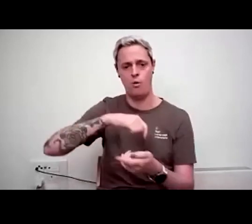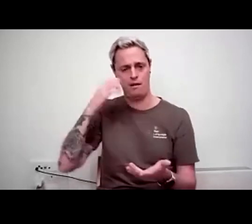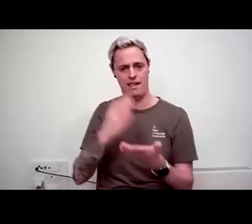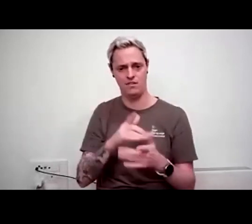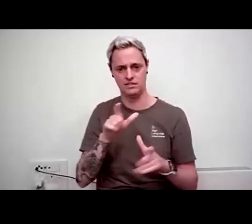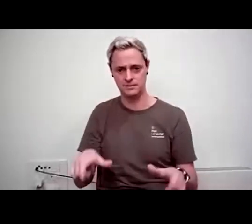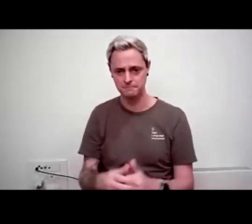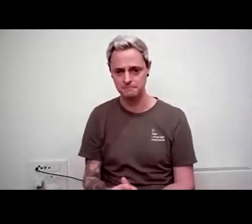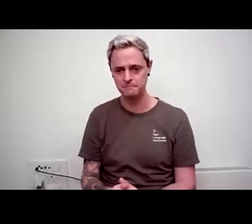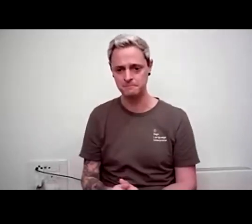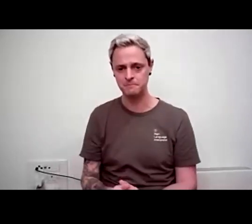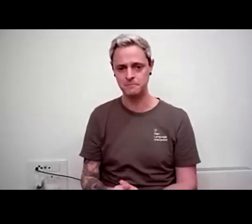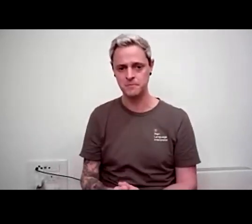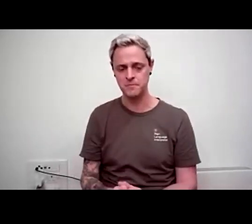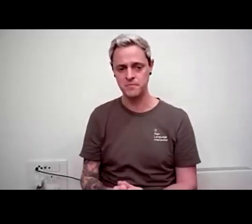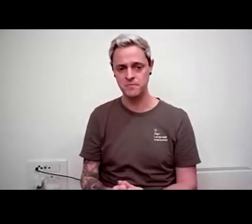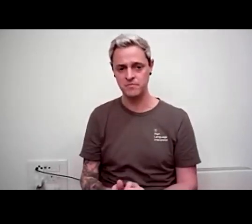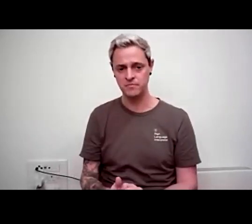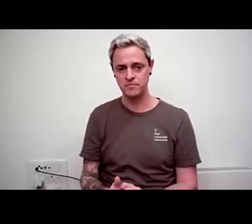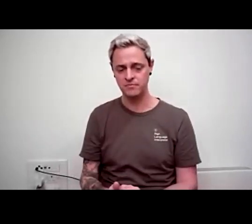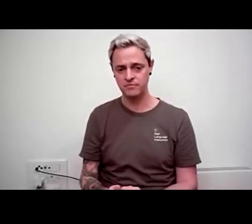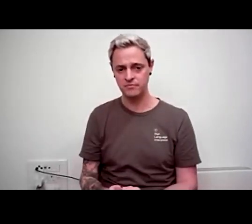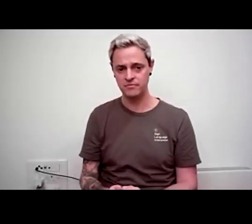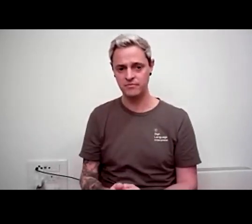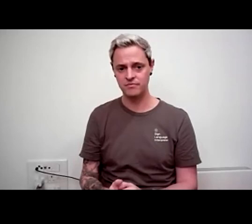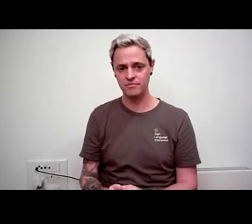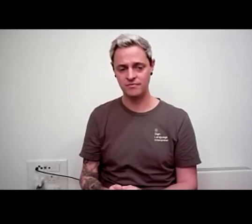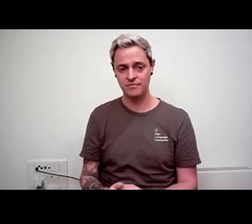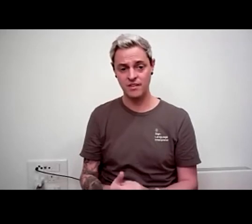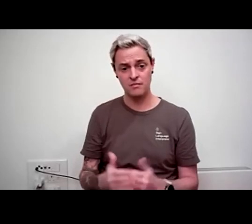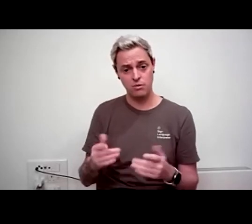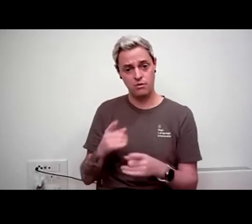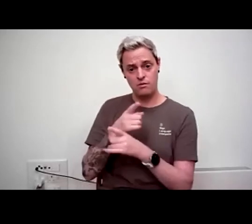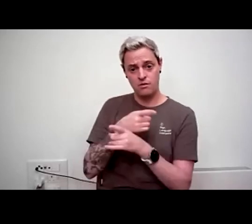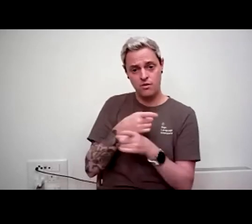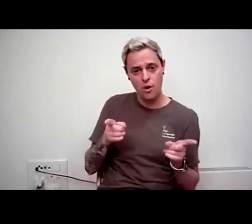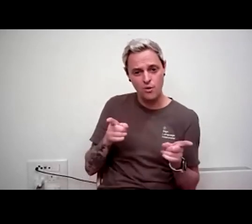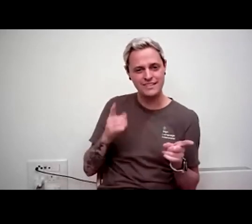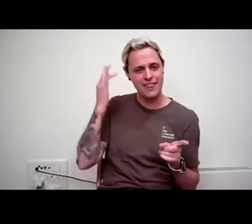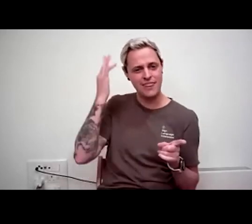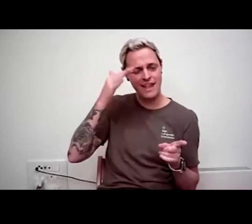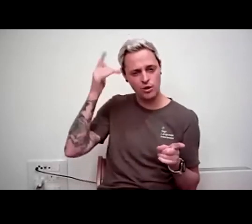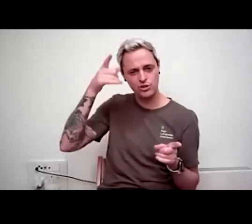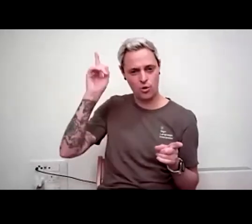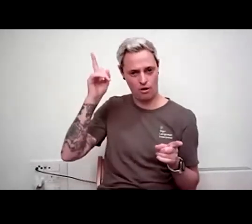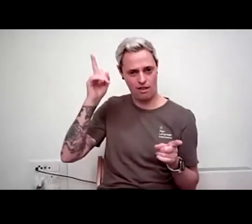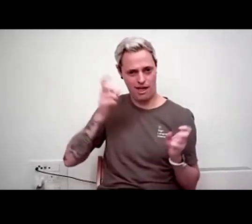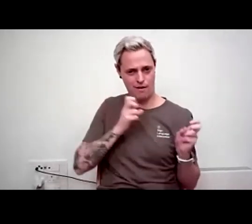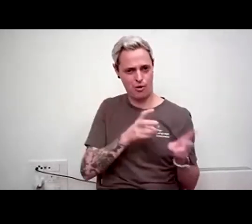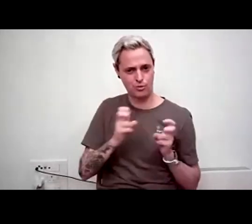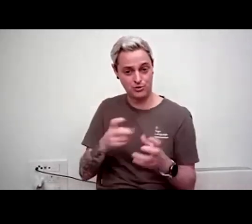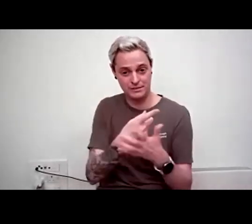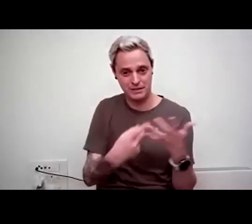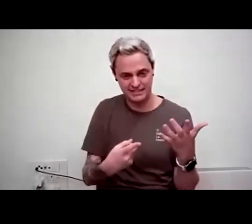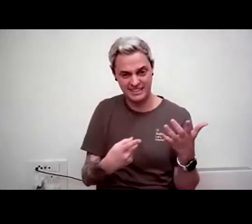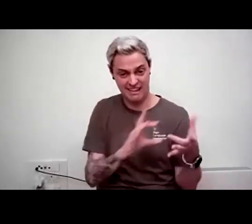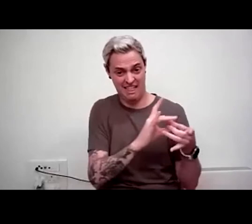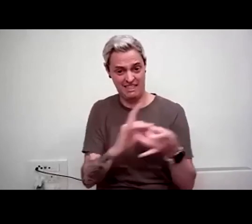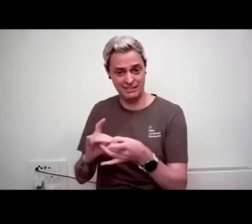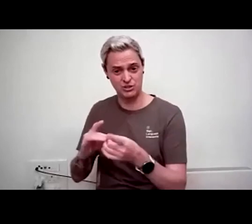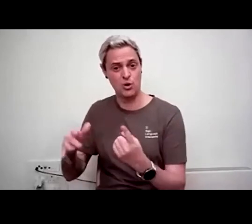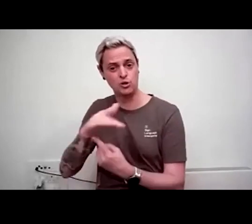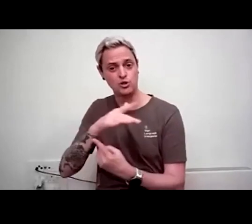But I’m aware that one can also match these theological approaches to disability alongside sociological models.